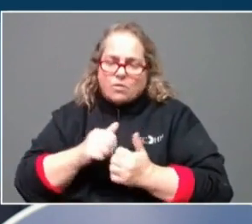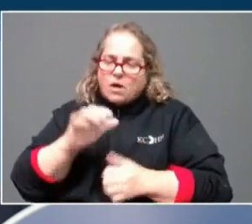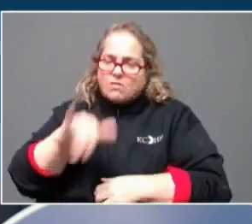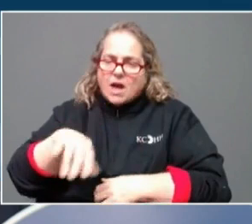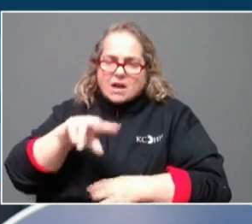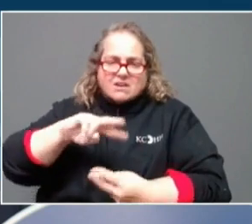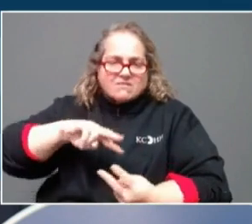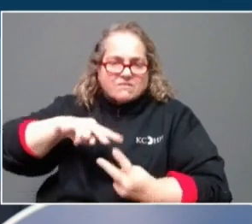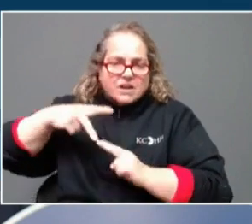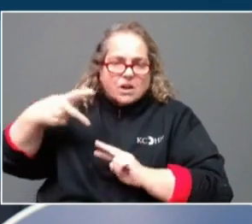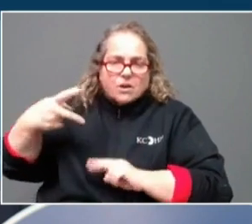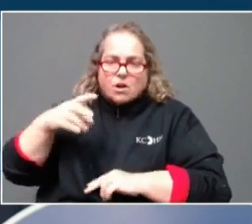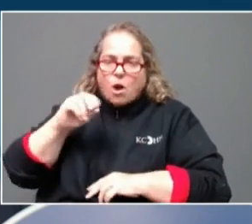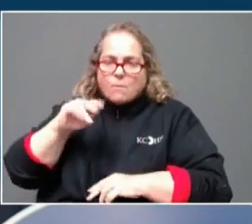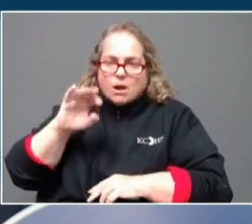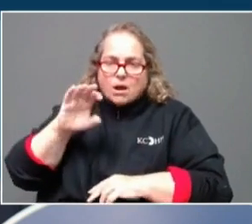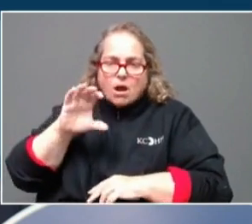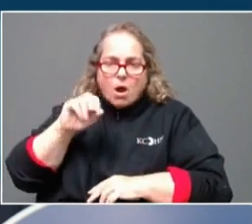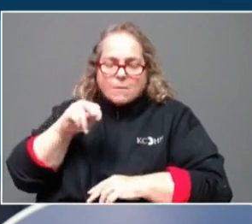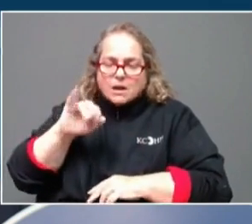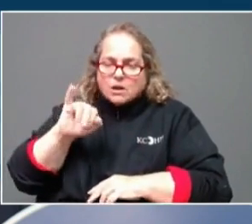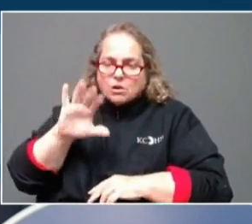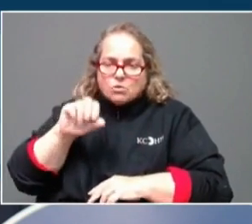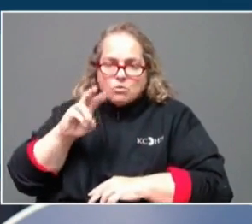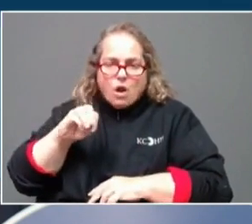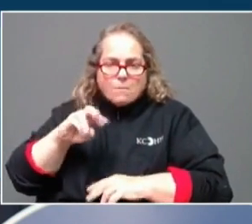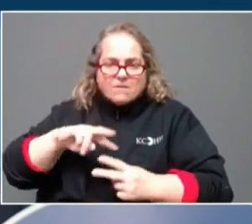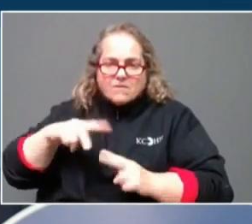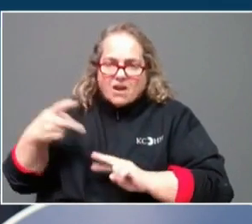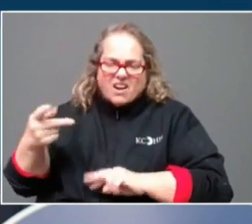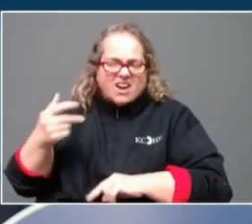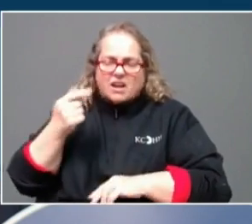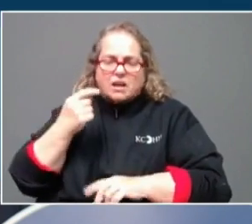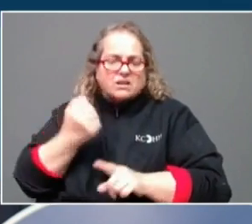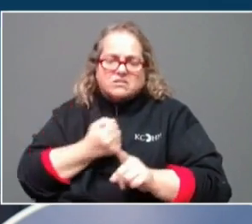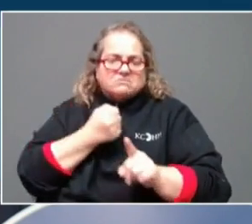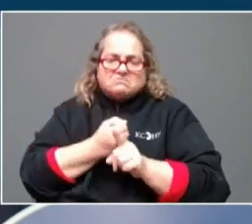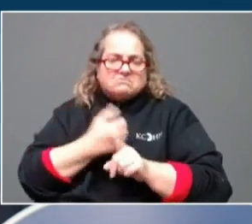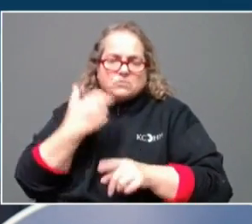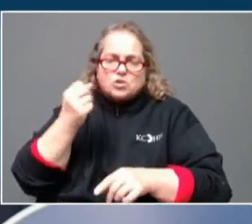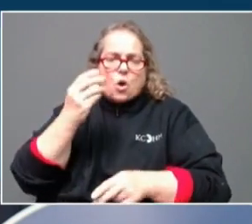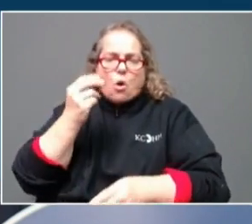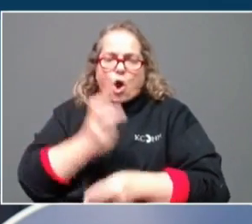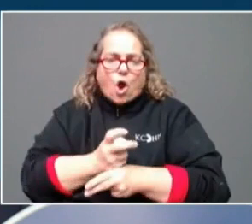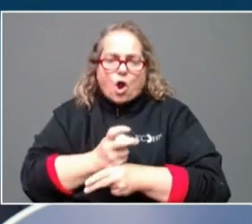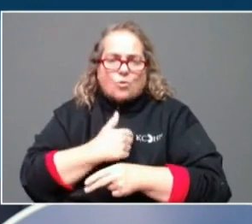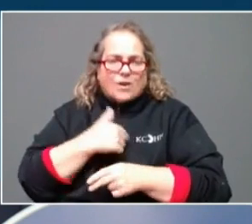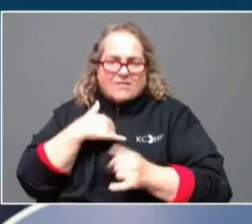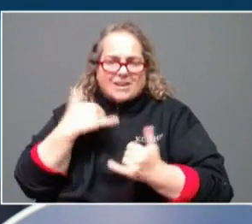capacity everywhere that it has struck. So we are up to now 33.06%. Today,